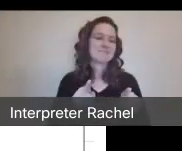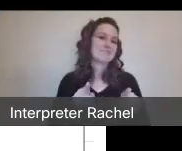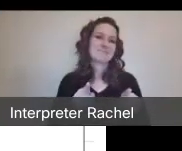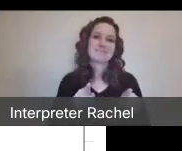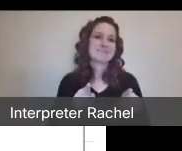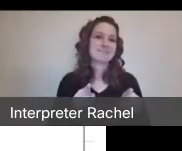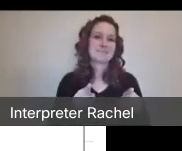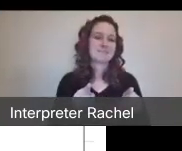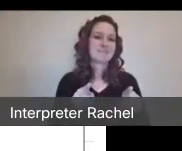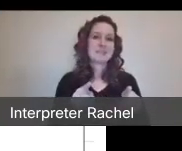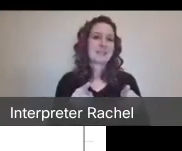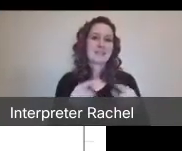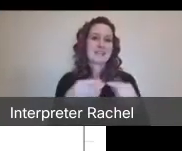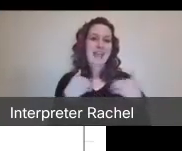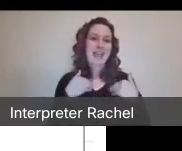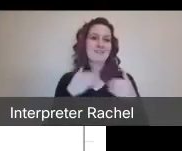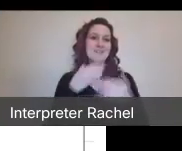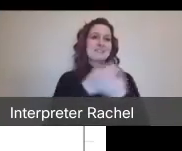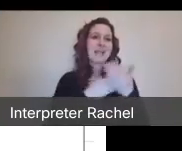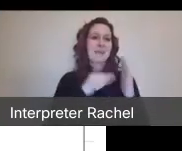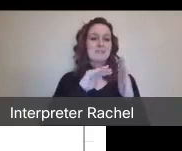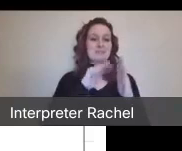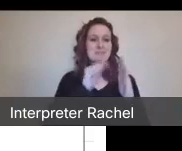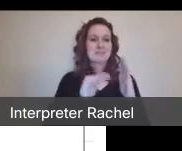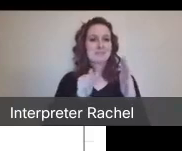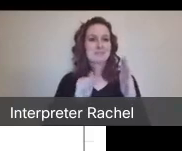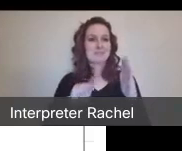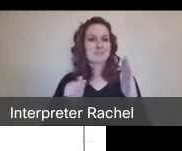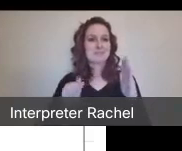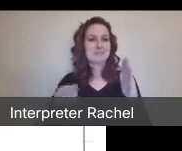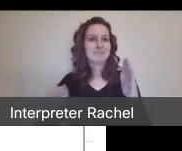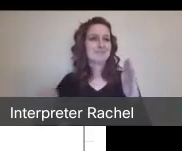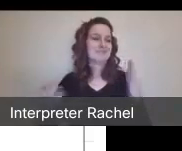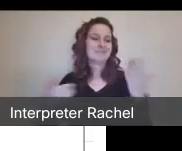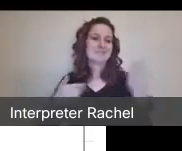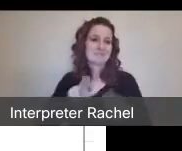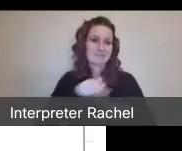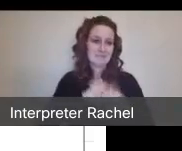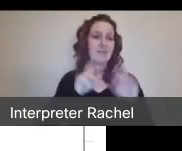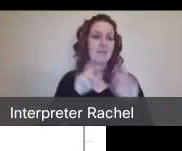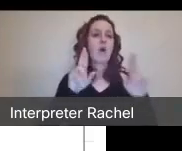some flat risers along the way and hopefully we will continue this overall downward trend.